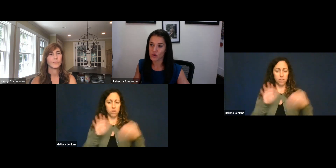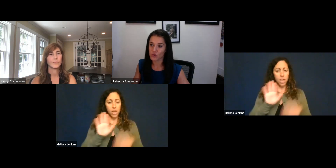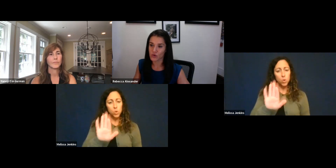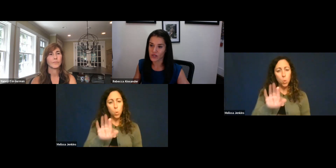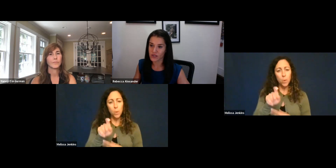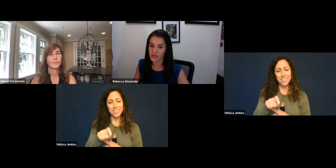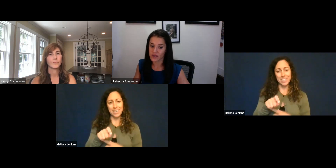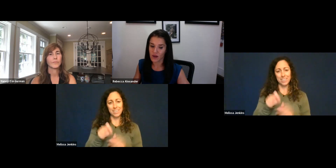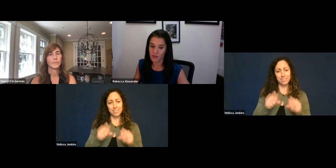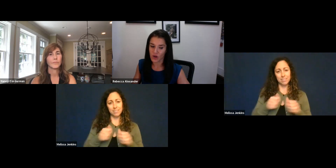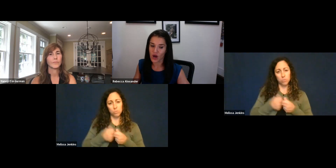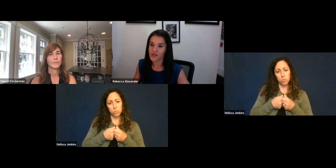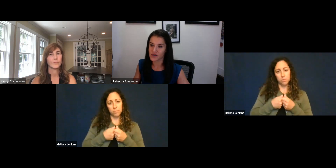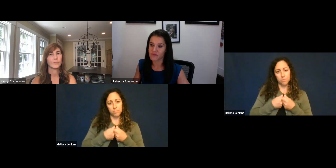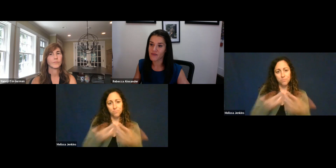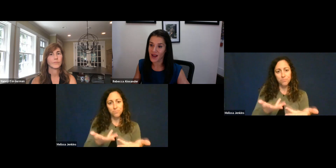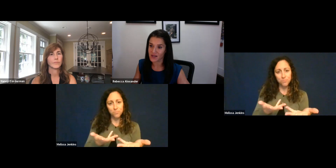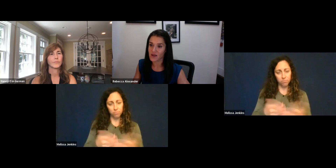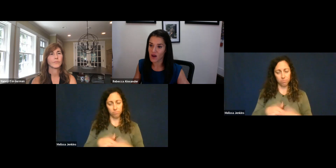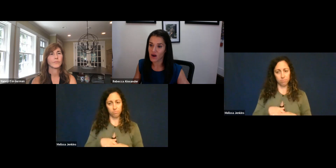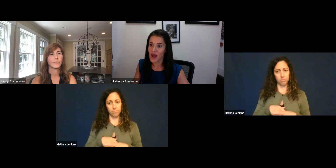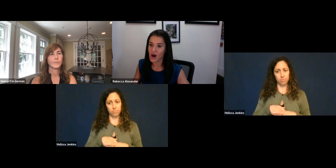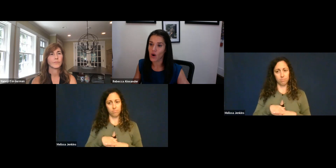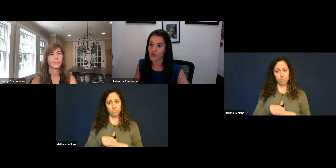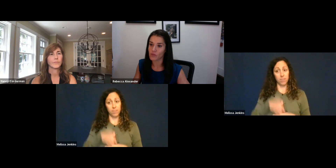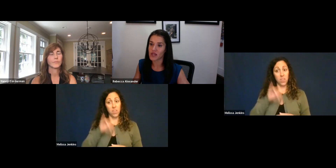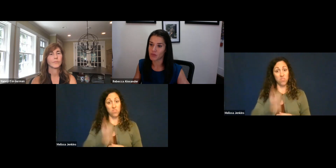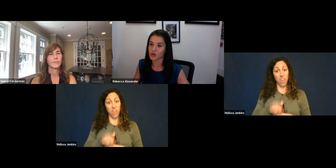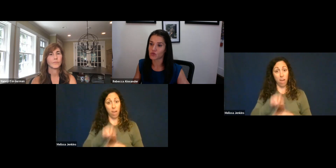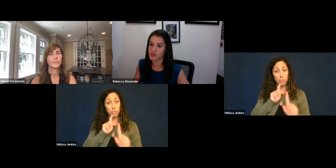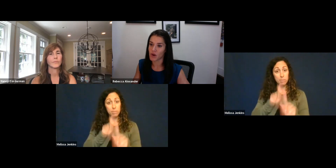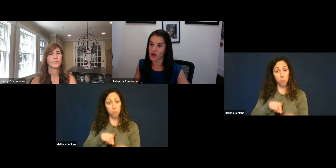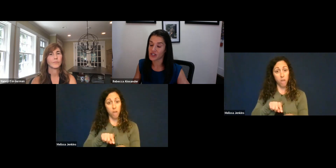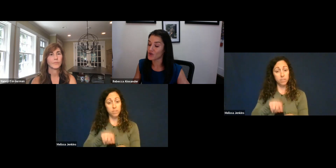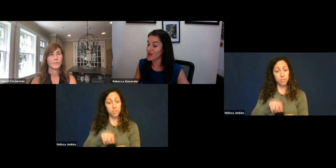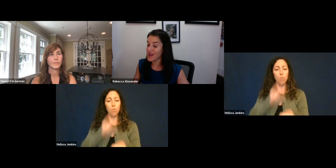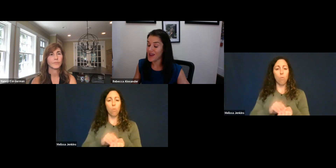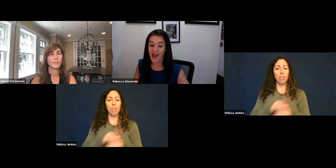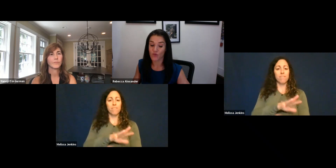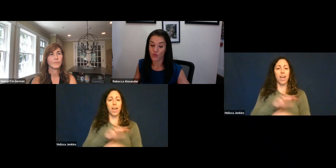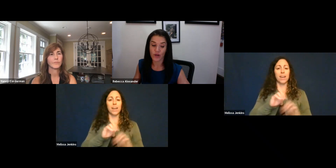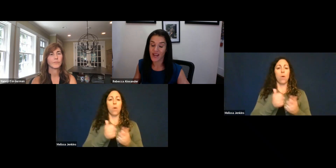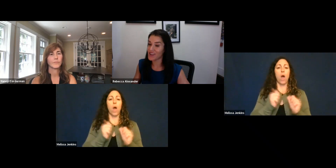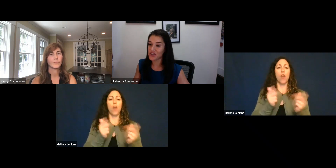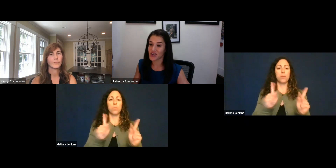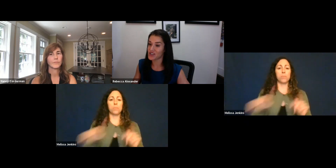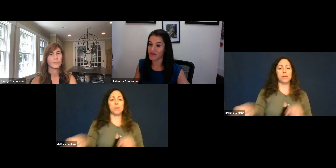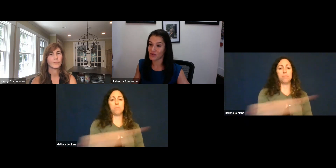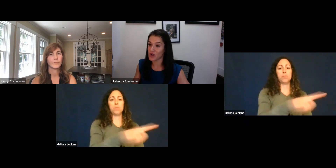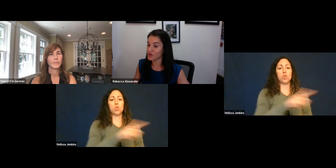will really cause an effect on how other people respond to you. And we can't change everyone.